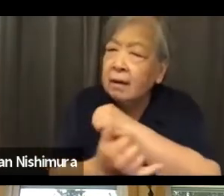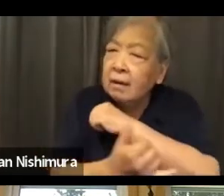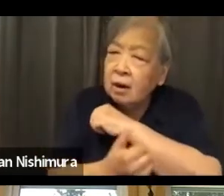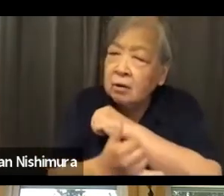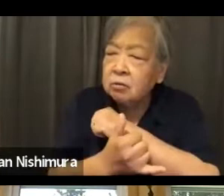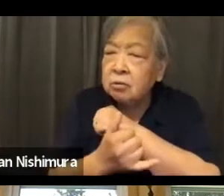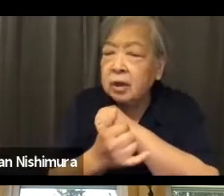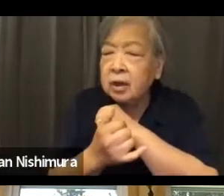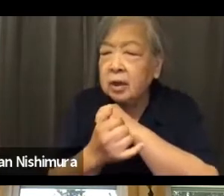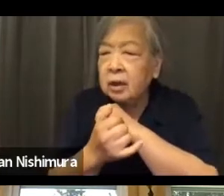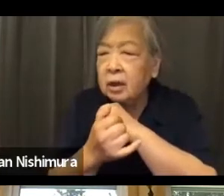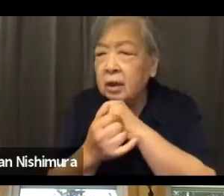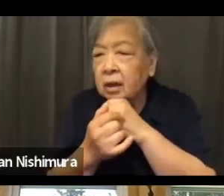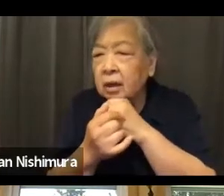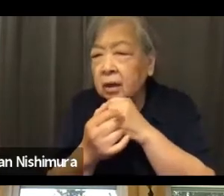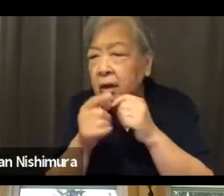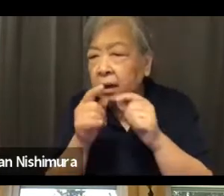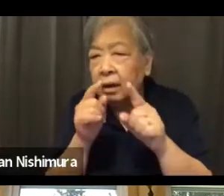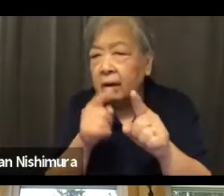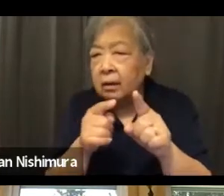of formal legislation.